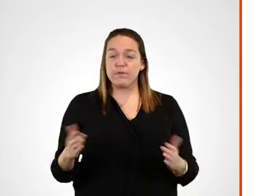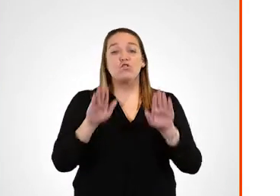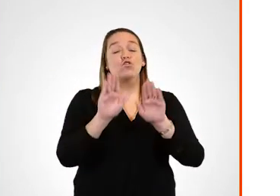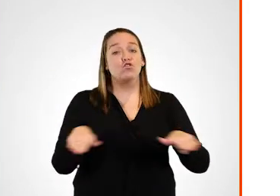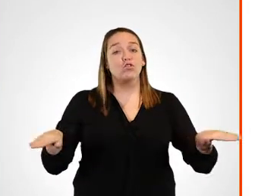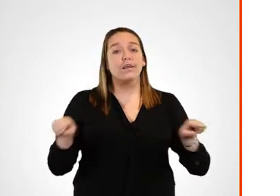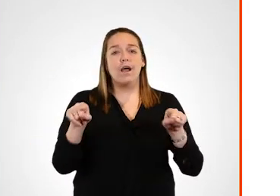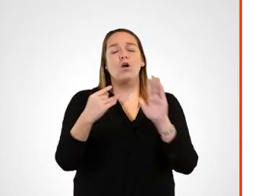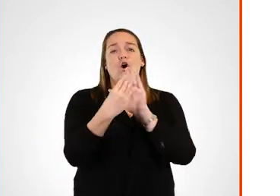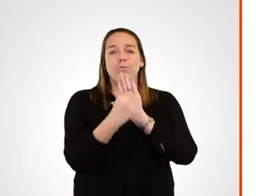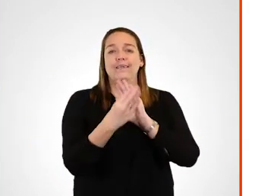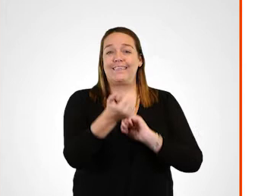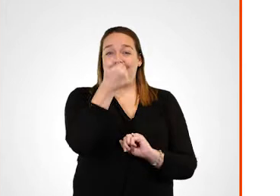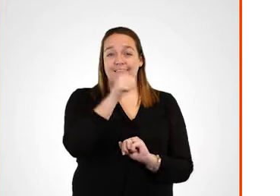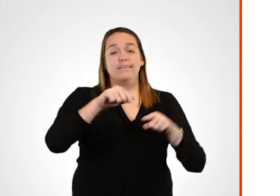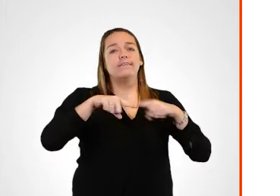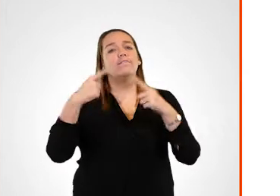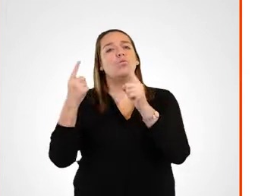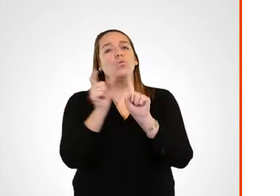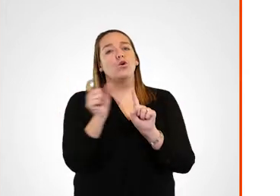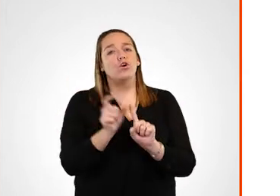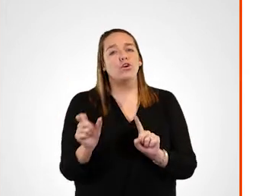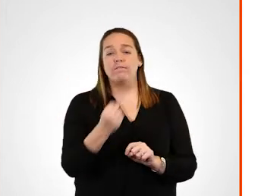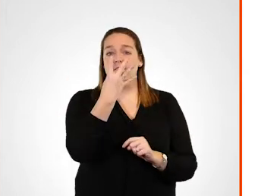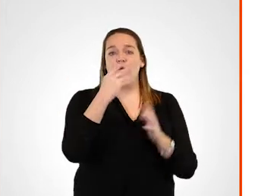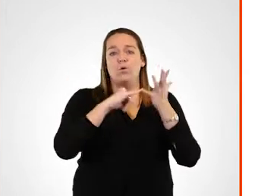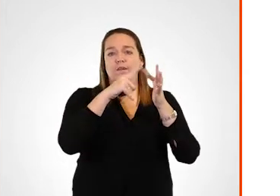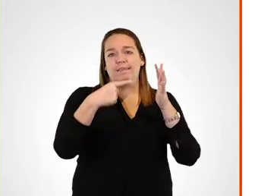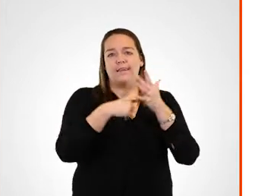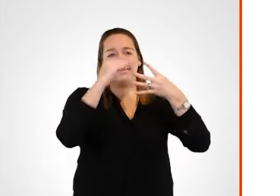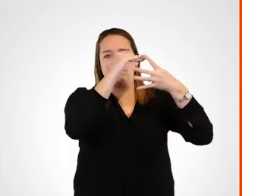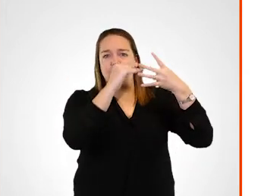60 different words from four sets, four developmental sets,